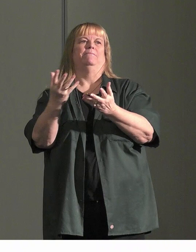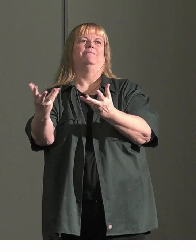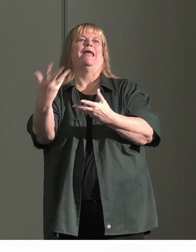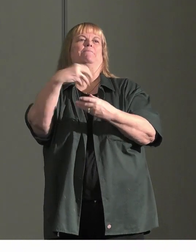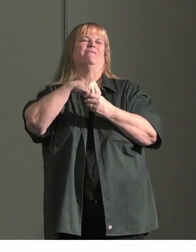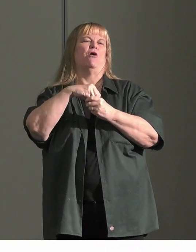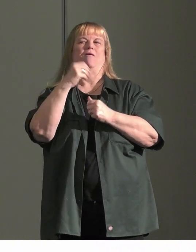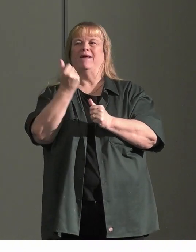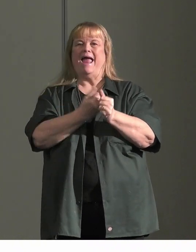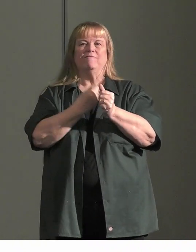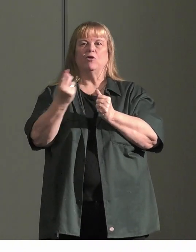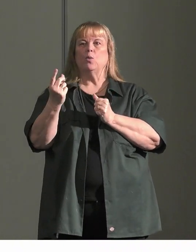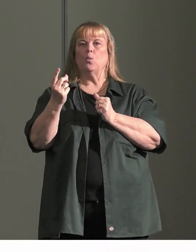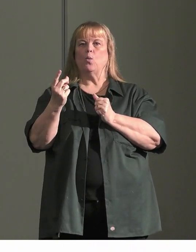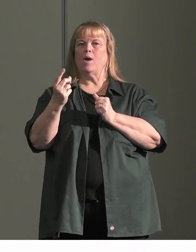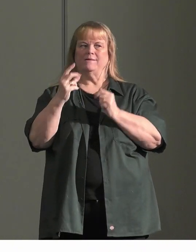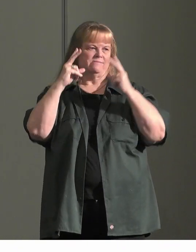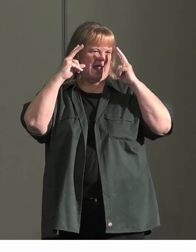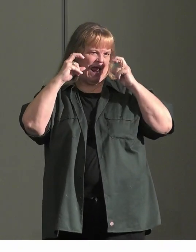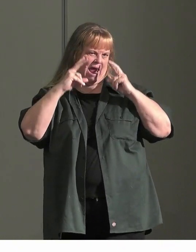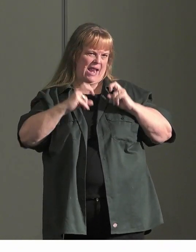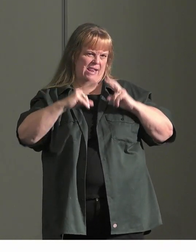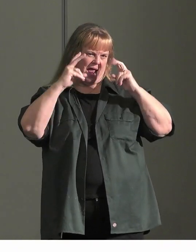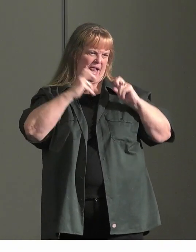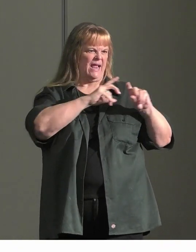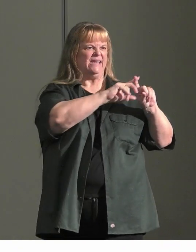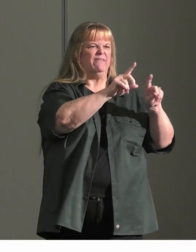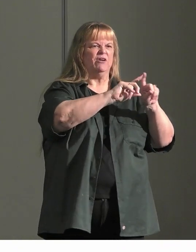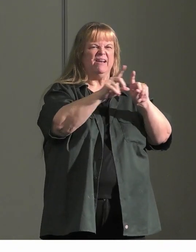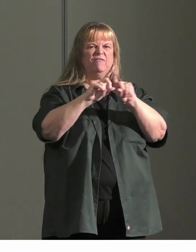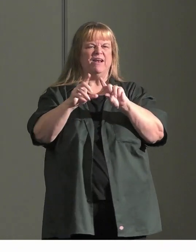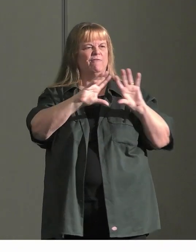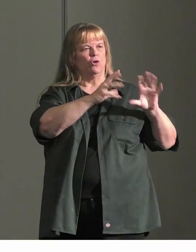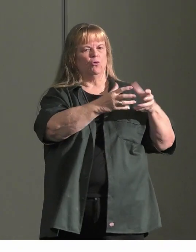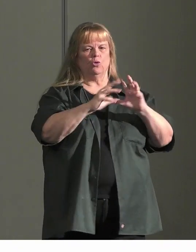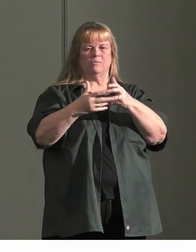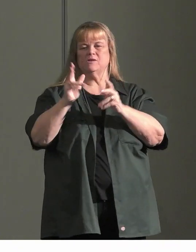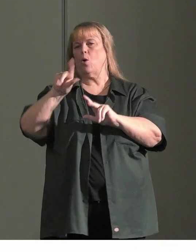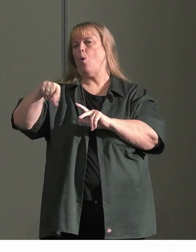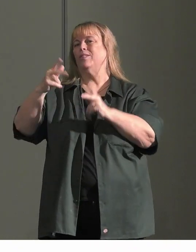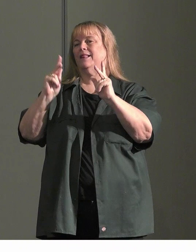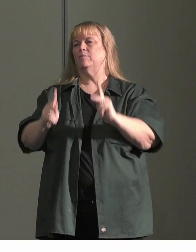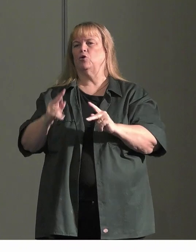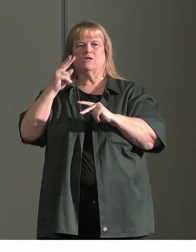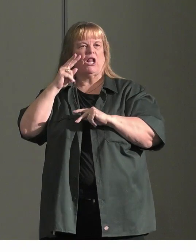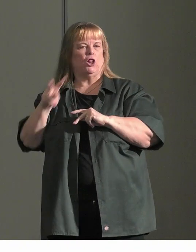Everyone analyzed a different grouping. So only the person that was looking at